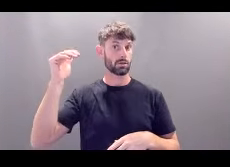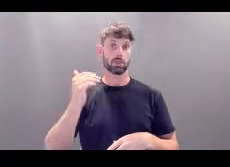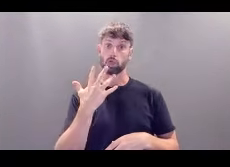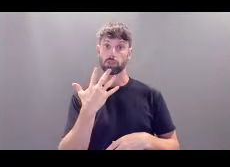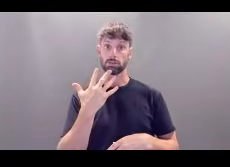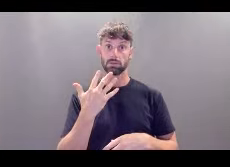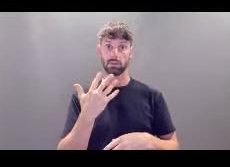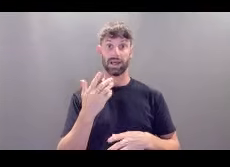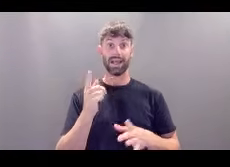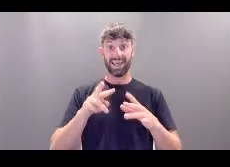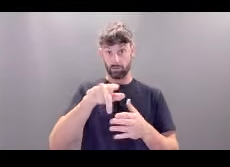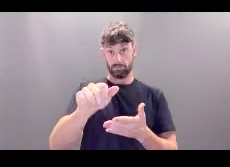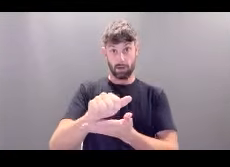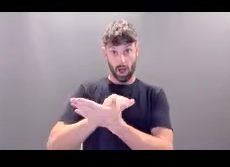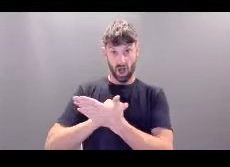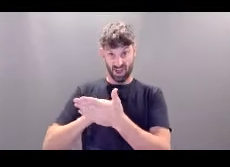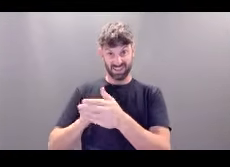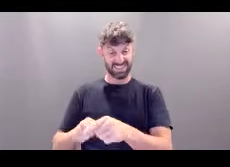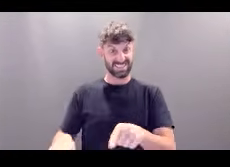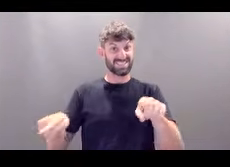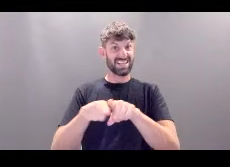purchasing the same equipment you had previously.